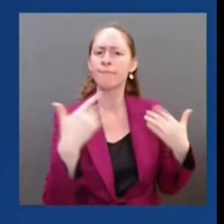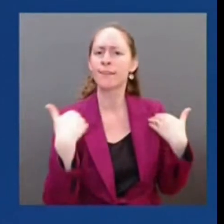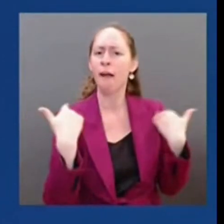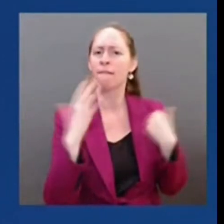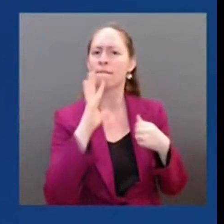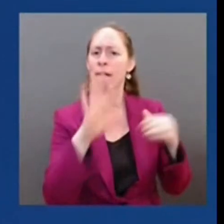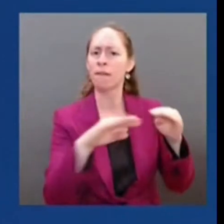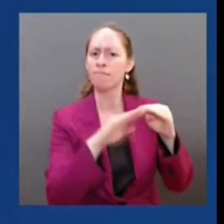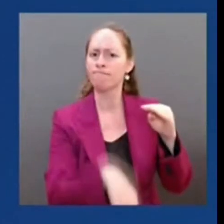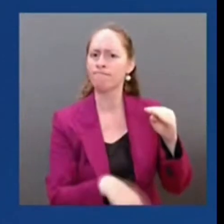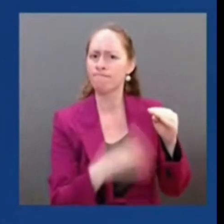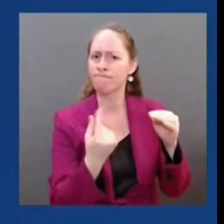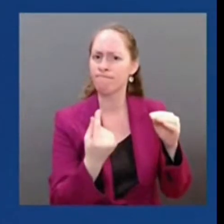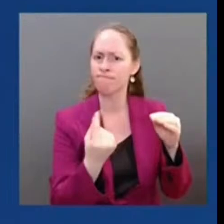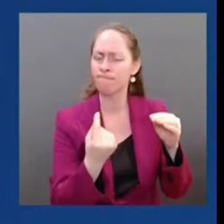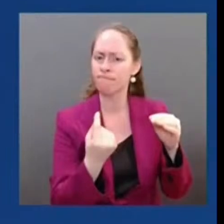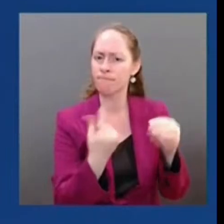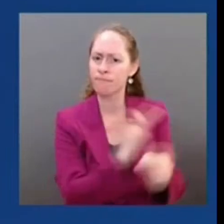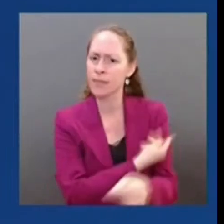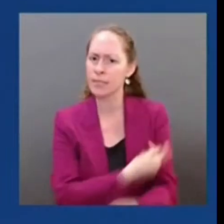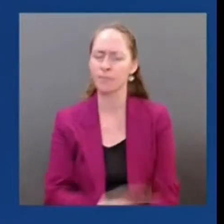TONY, YOU WANT TO START WITH